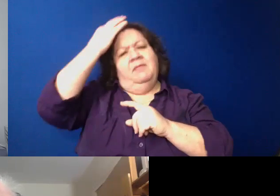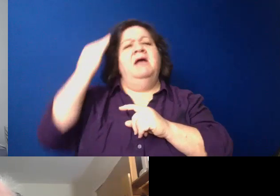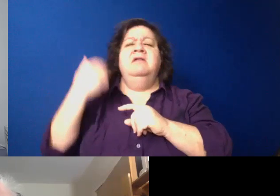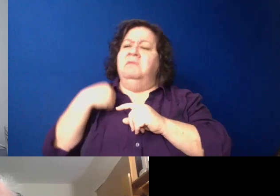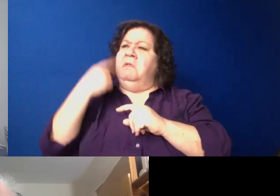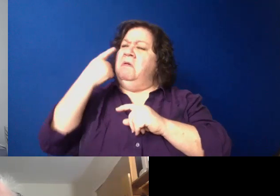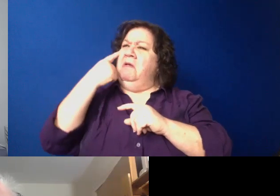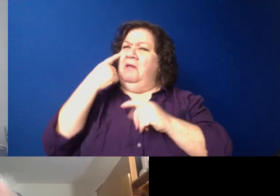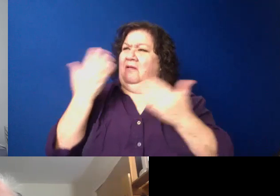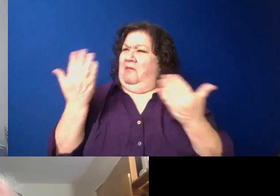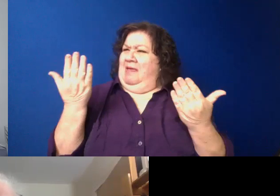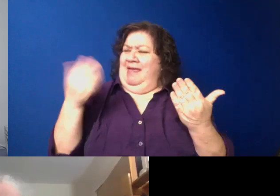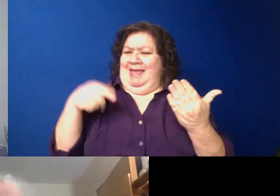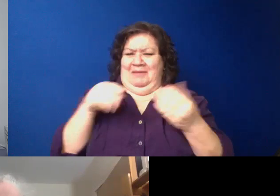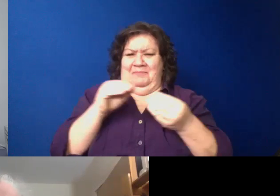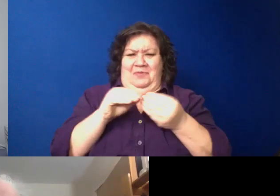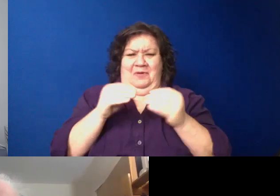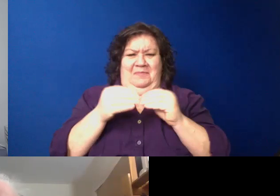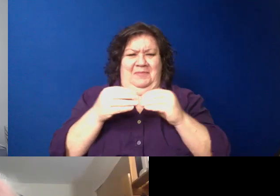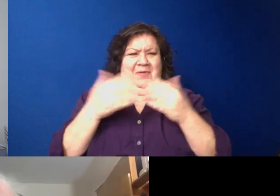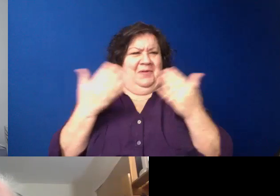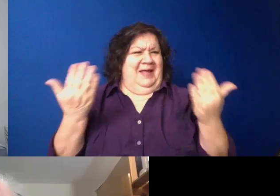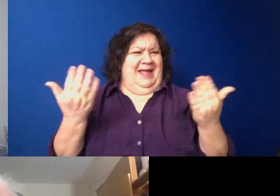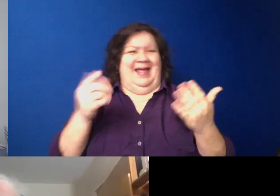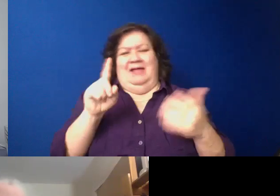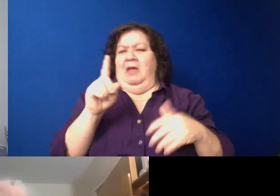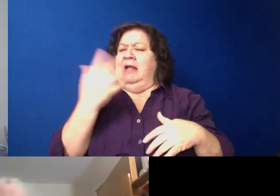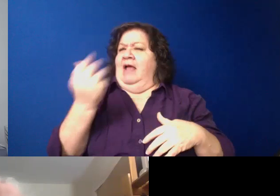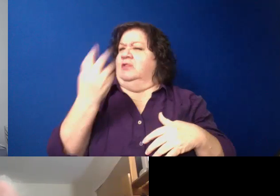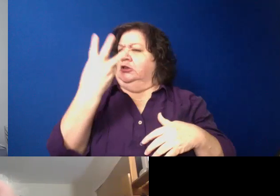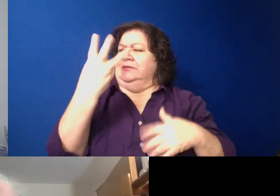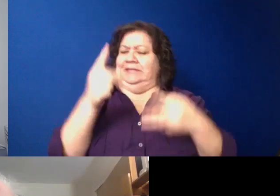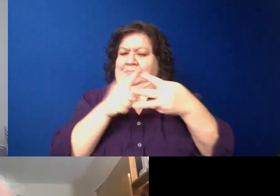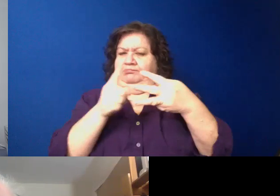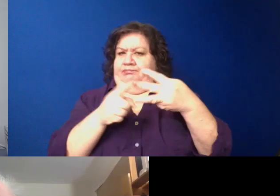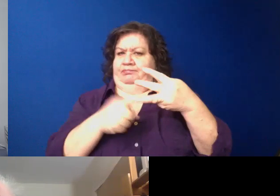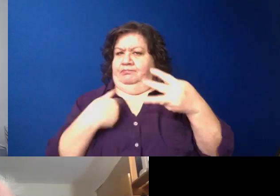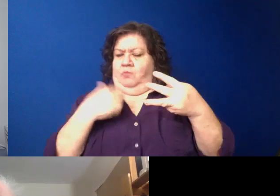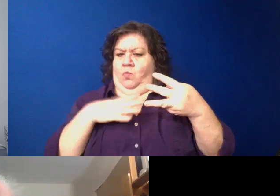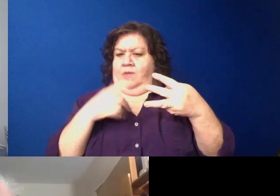years there's been a growing recognition that the impact of climate impacts those who are living